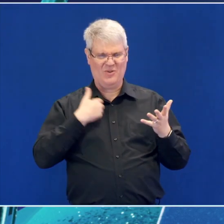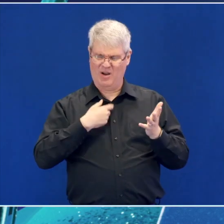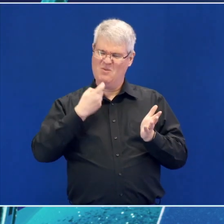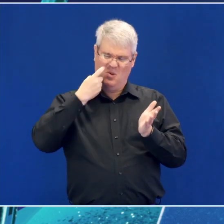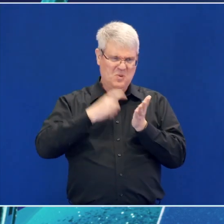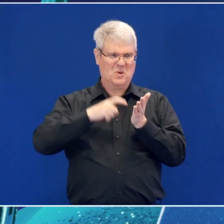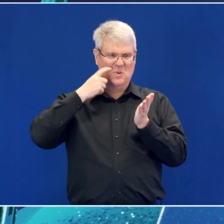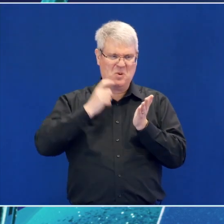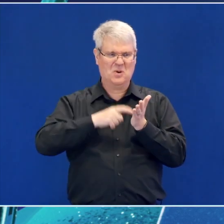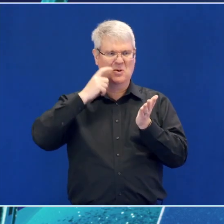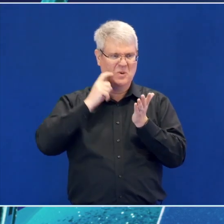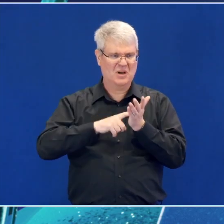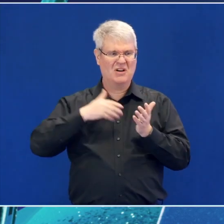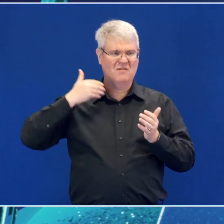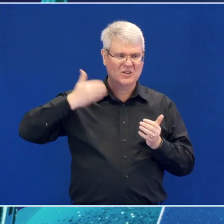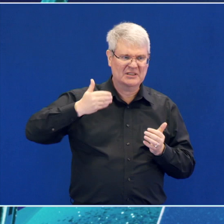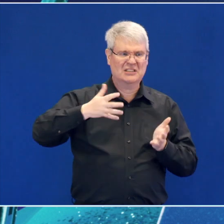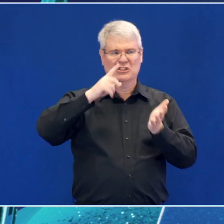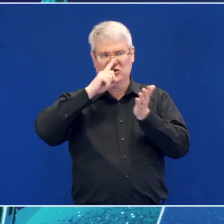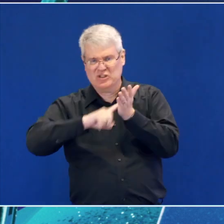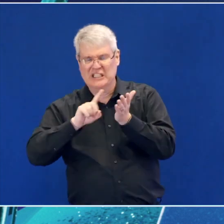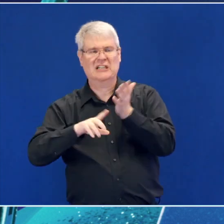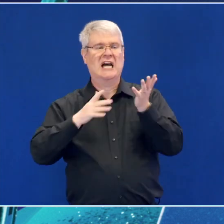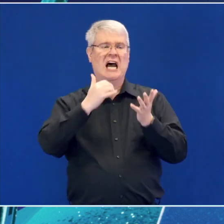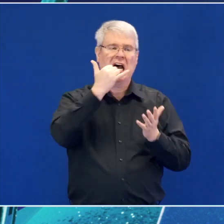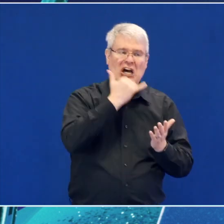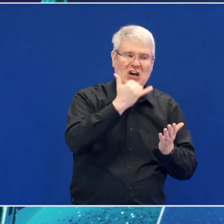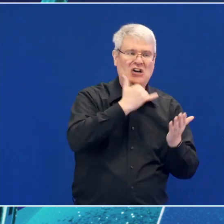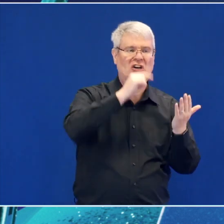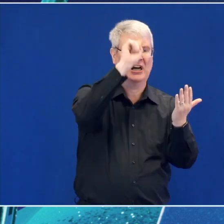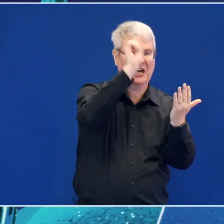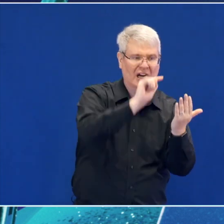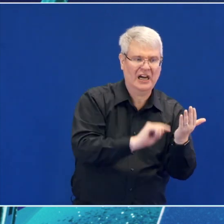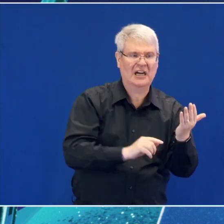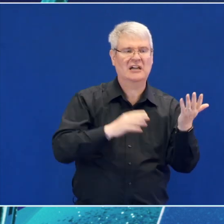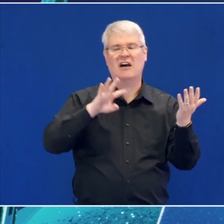47 errors and even if you prompt it then it becomes 46 errors, whatever.